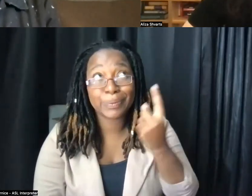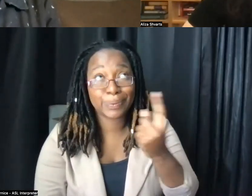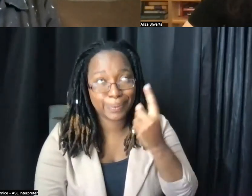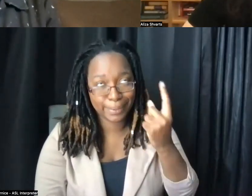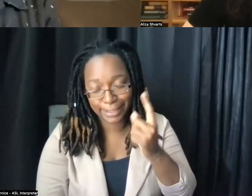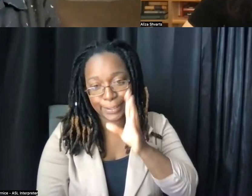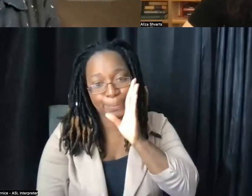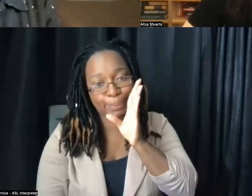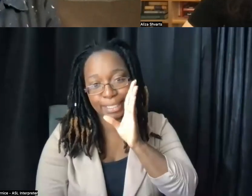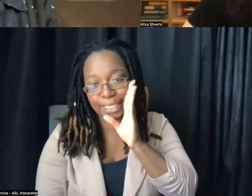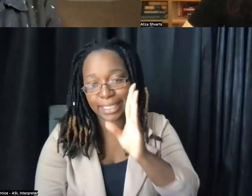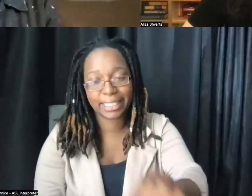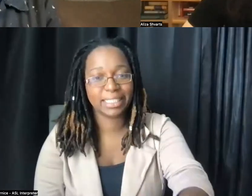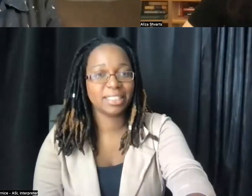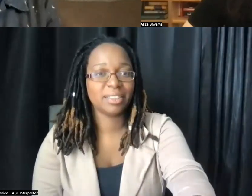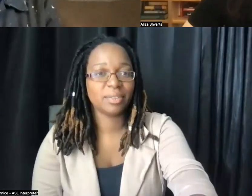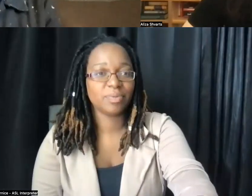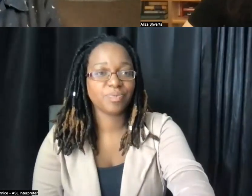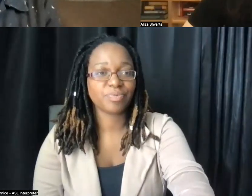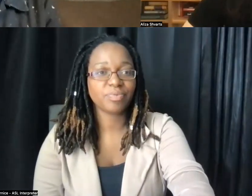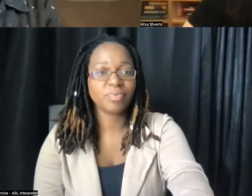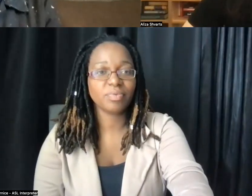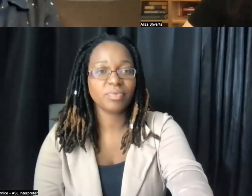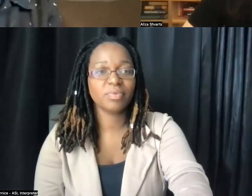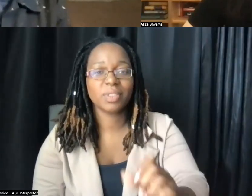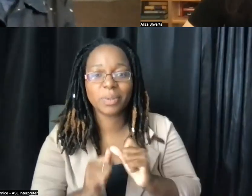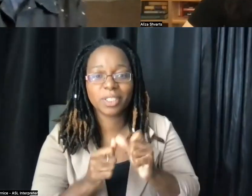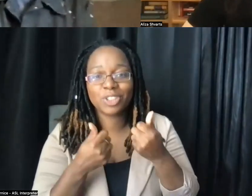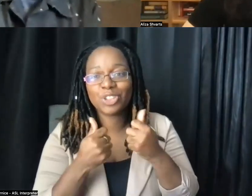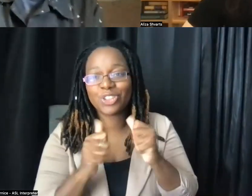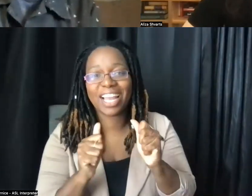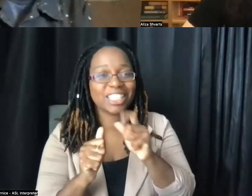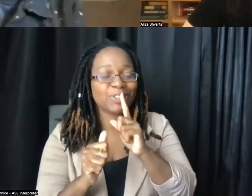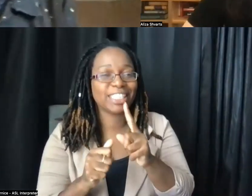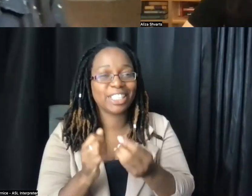It is always, always going to be